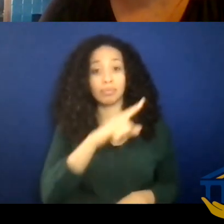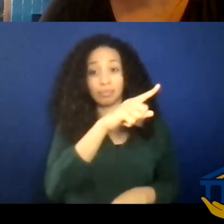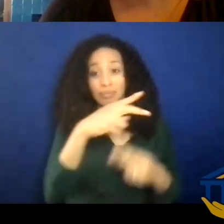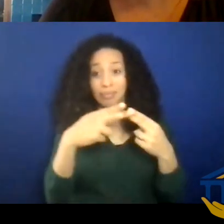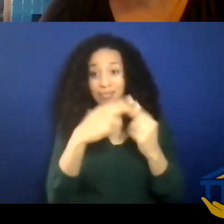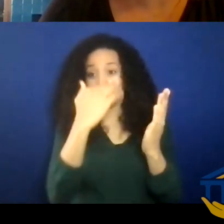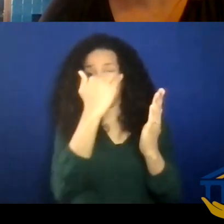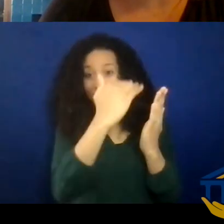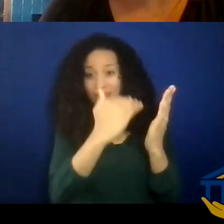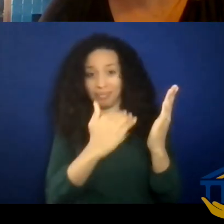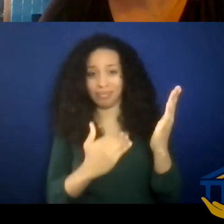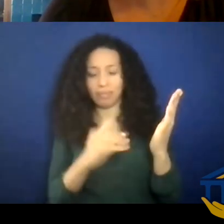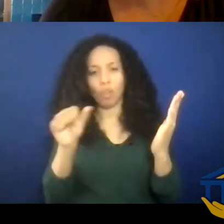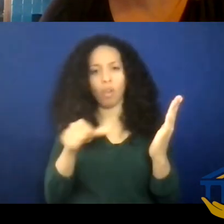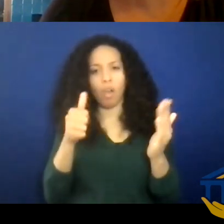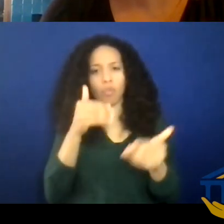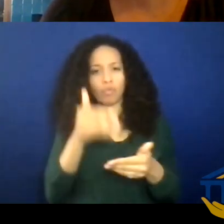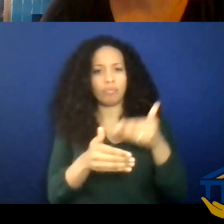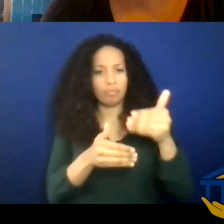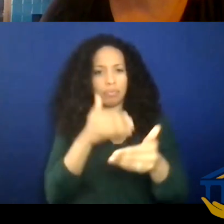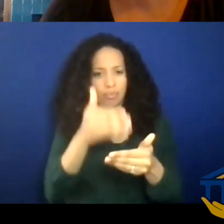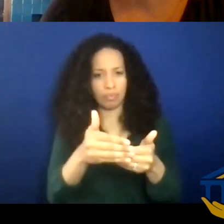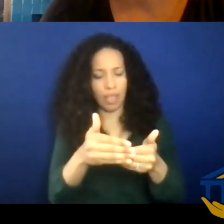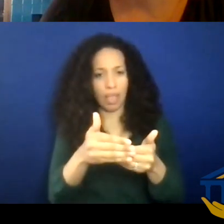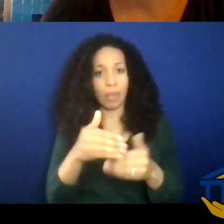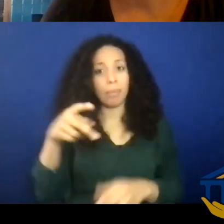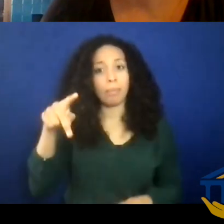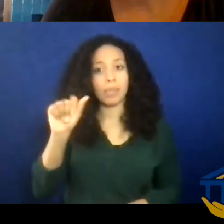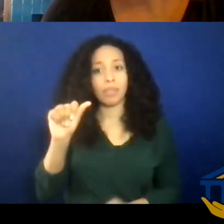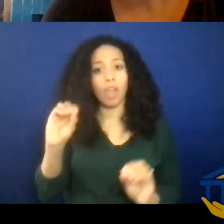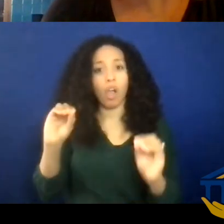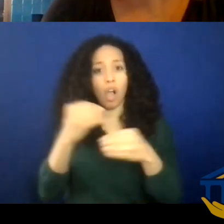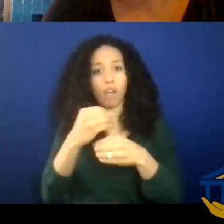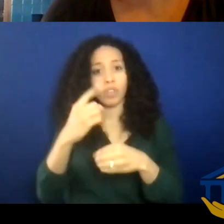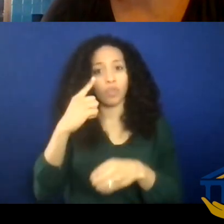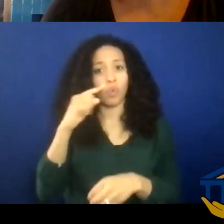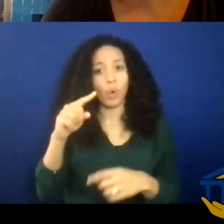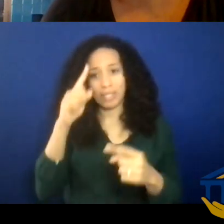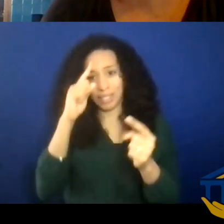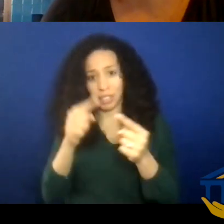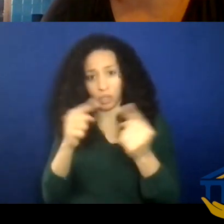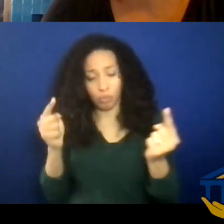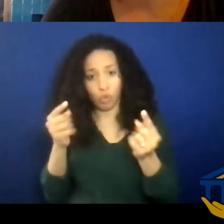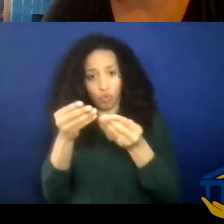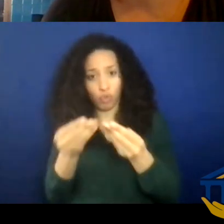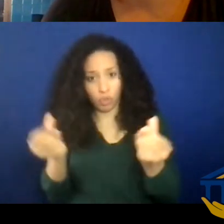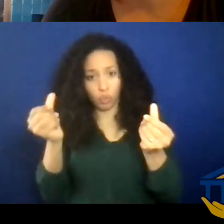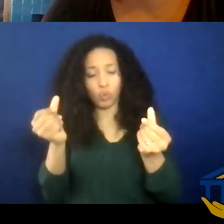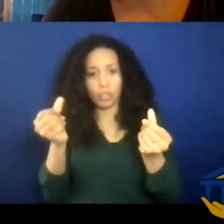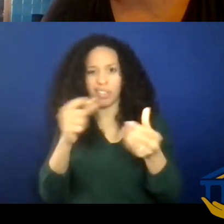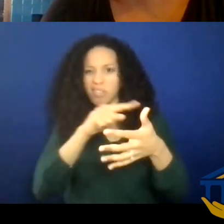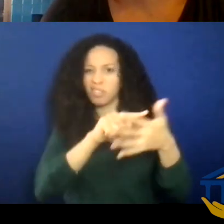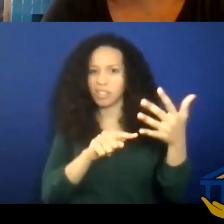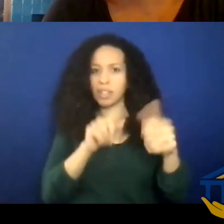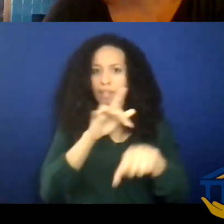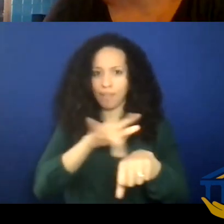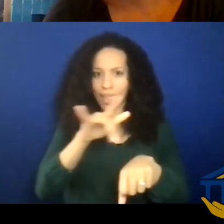Pennsylvania's Office for Dispute Resolution is available to families to come and try to help